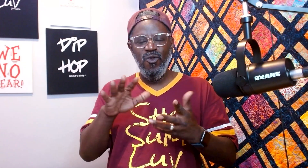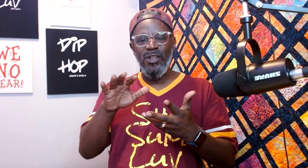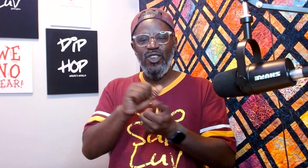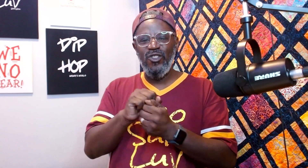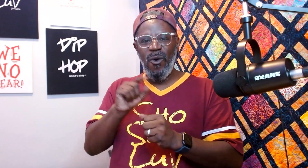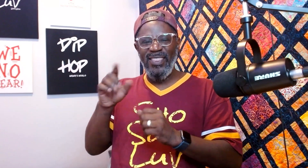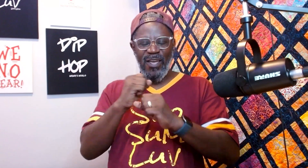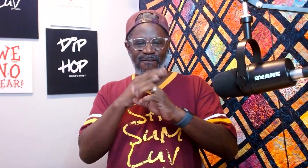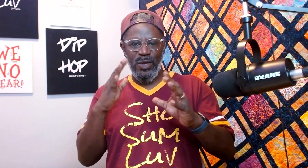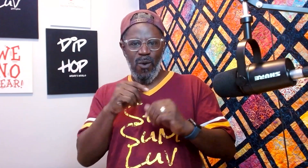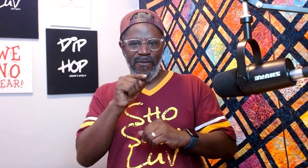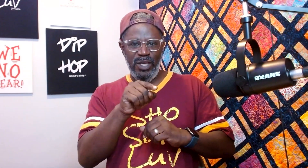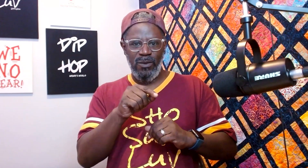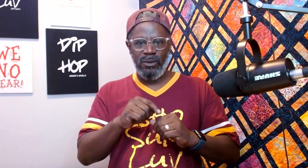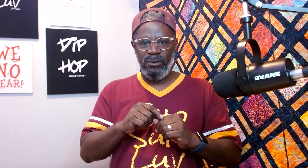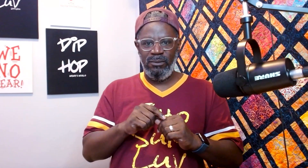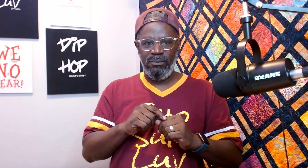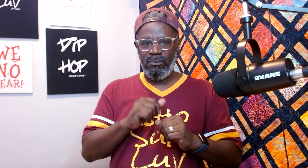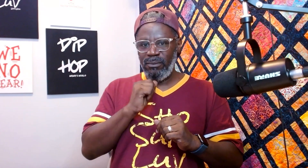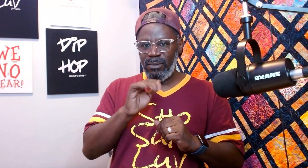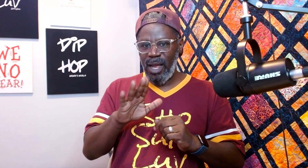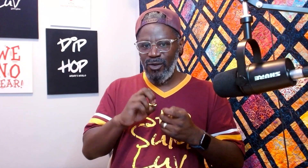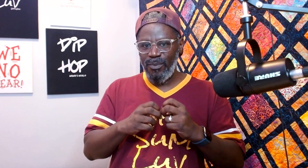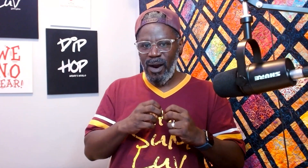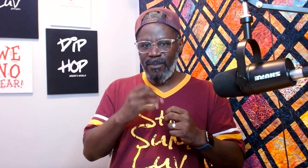You are destroying their view of you. Not your problem.